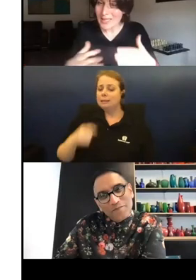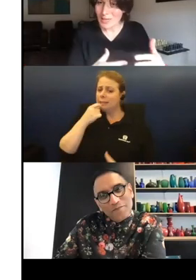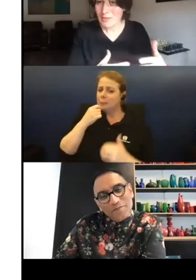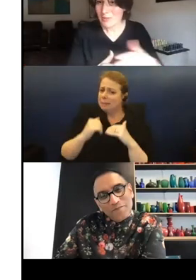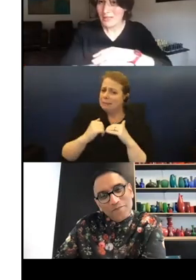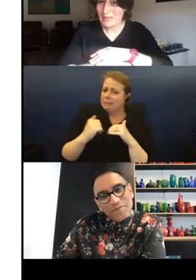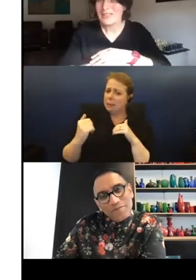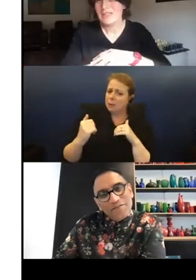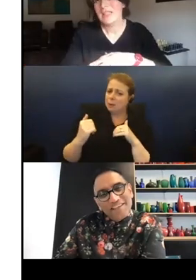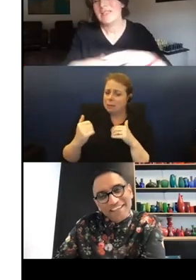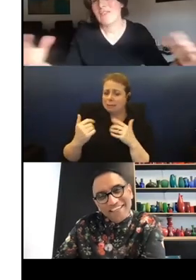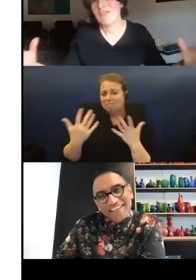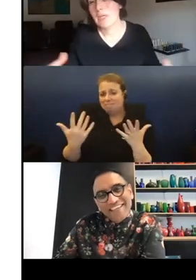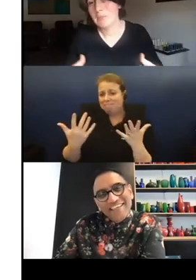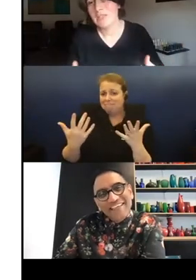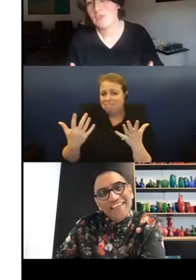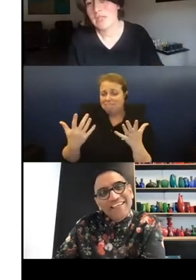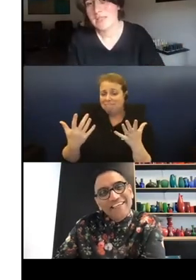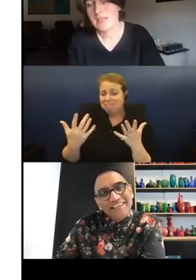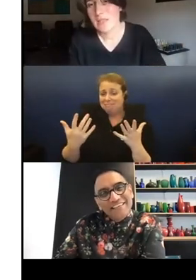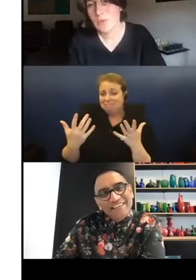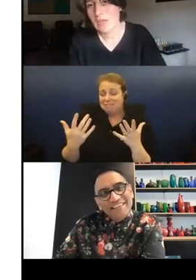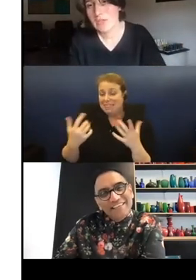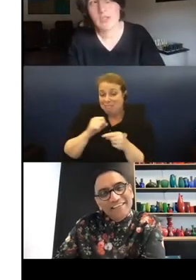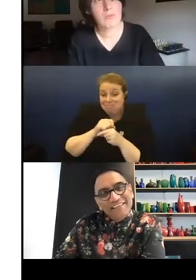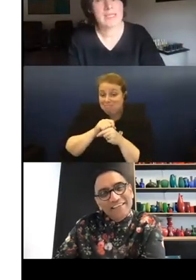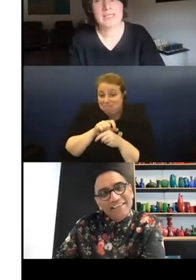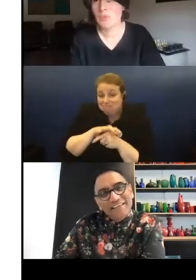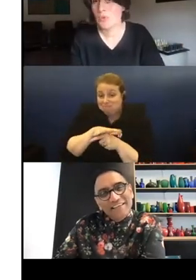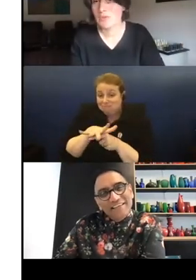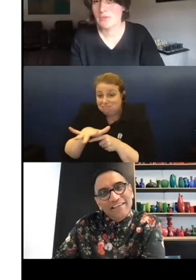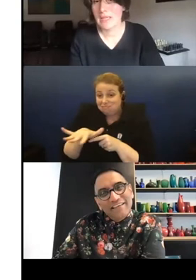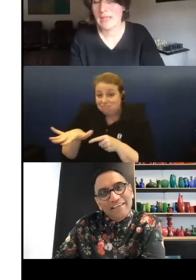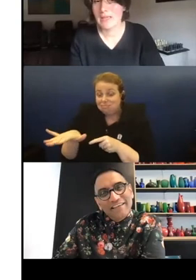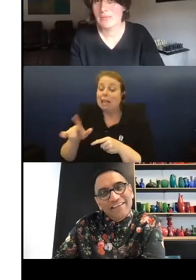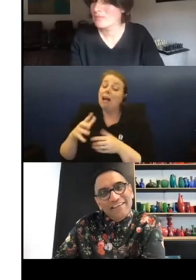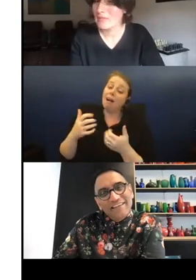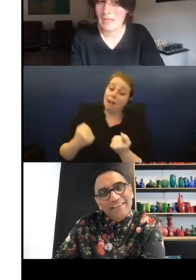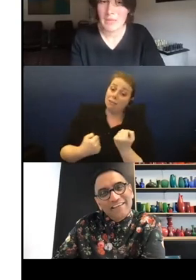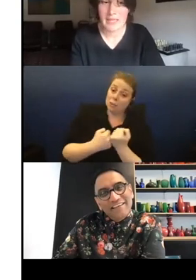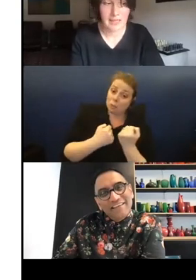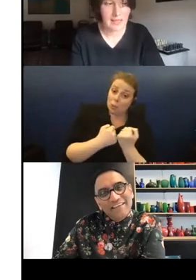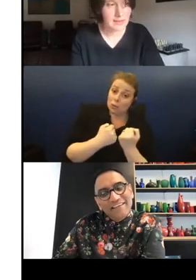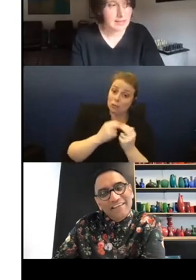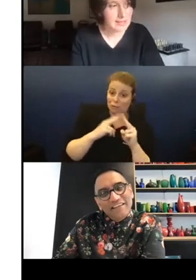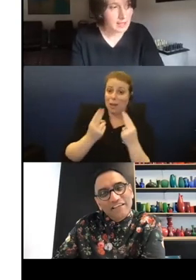it but it's everywhere it penetrates and i do have incredibly supportive um family and at the end of